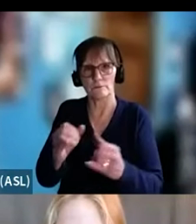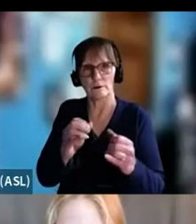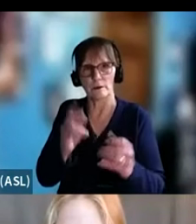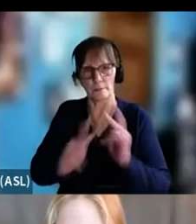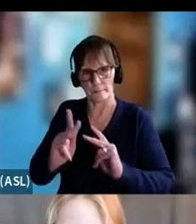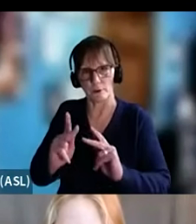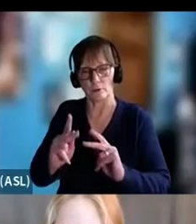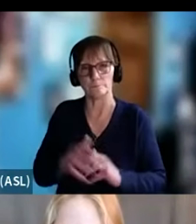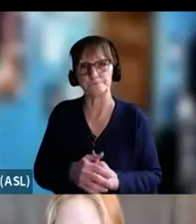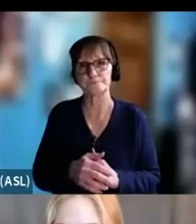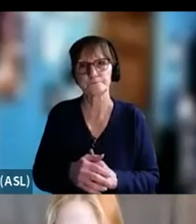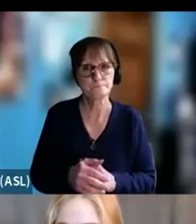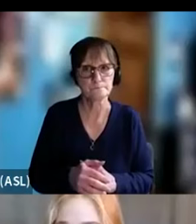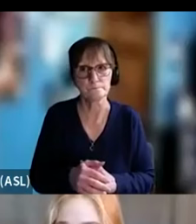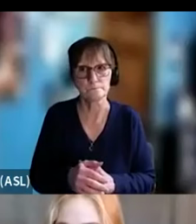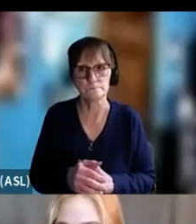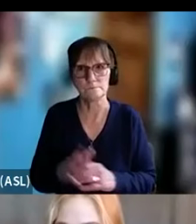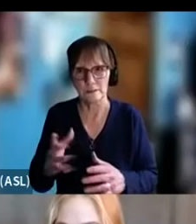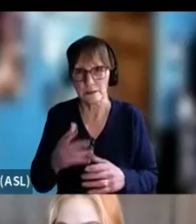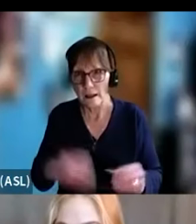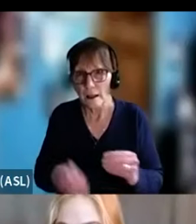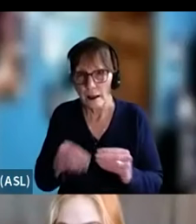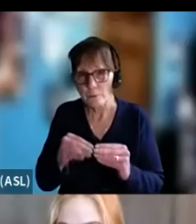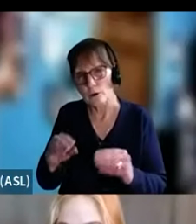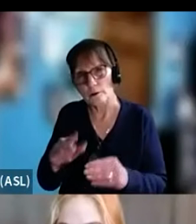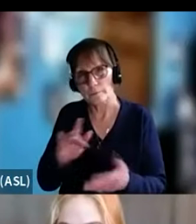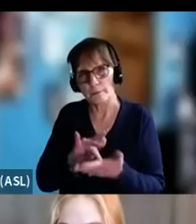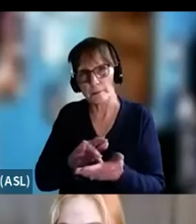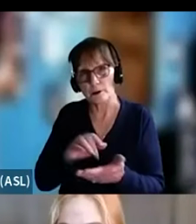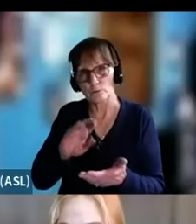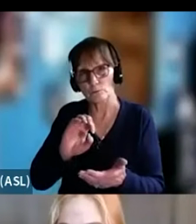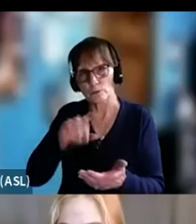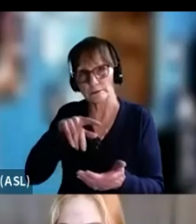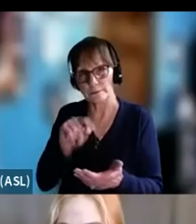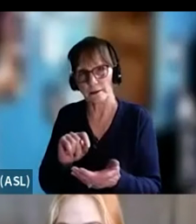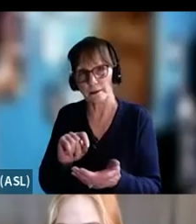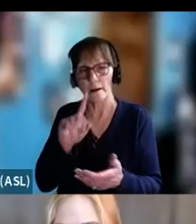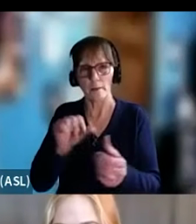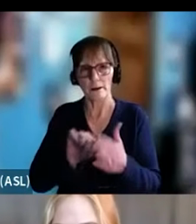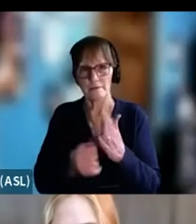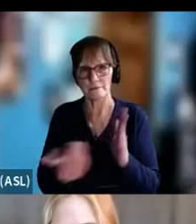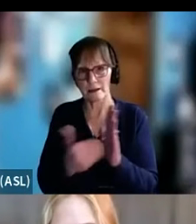about medical respite? I think you covered it a lot. I will just emphasize again that our website